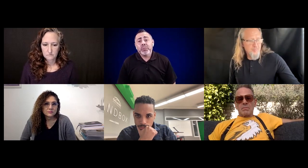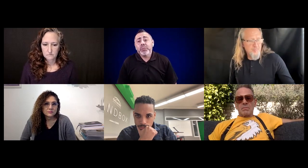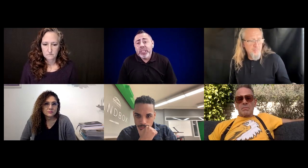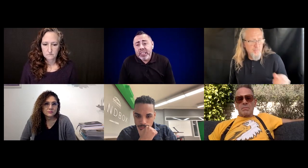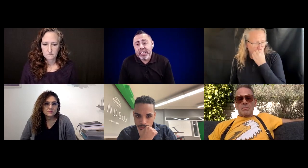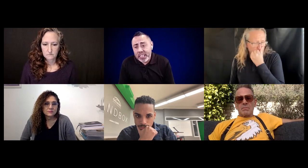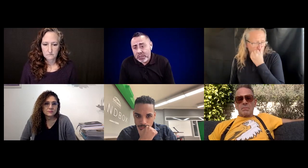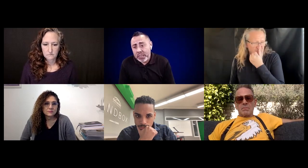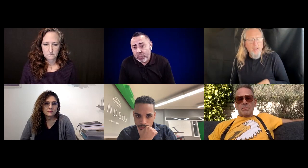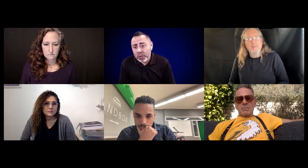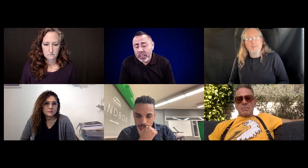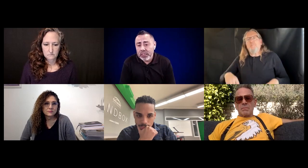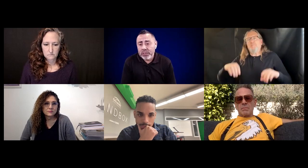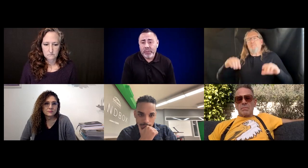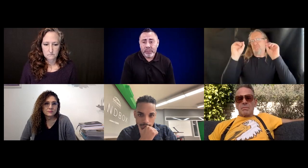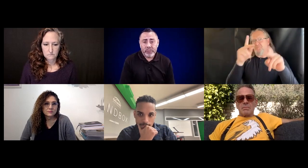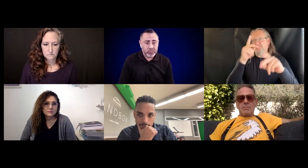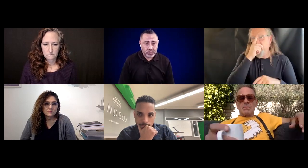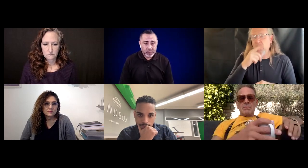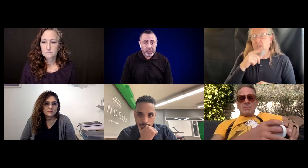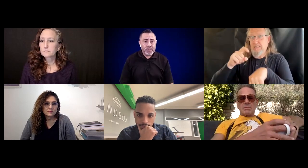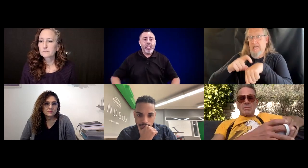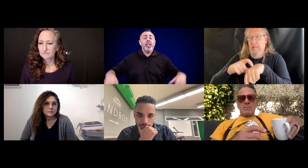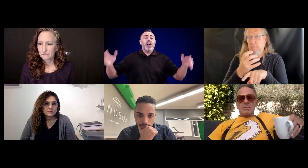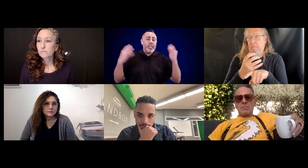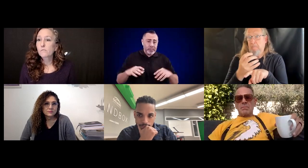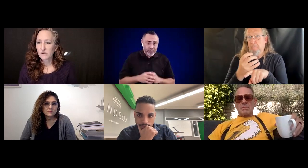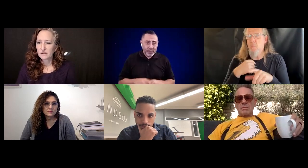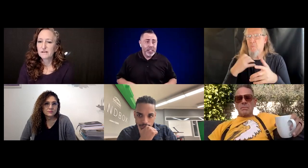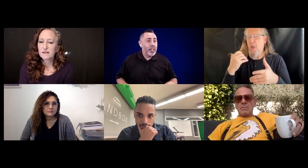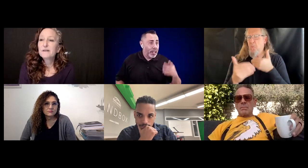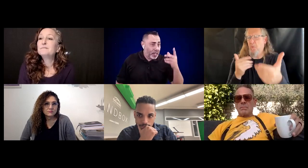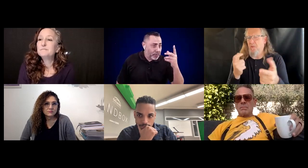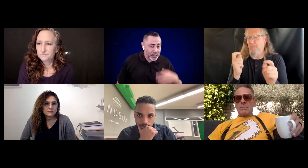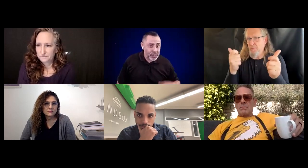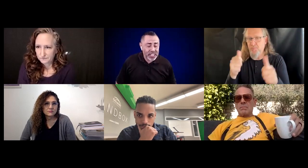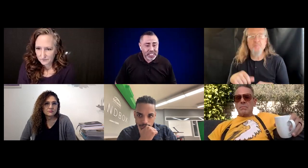Okay. For the sake of time.